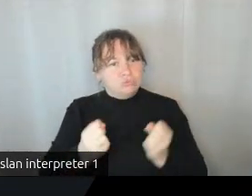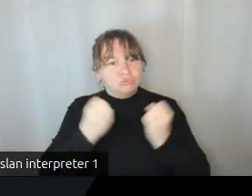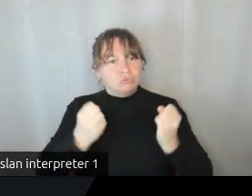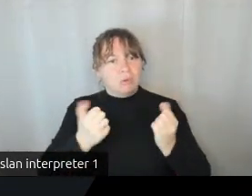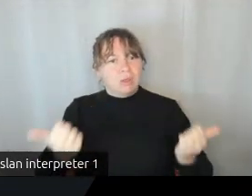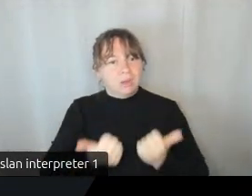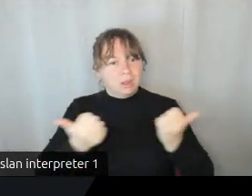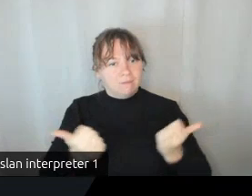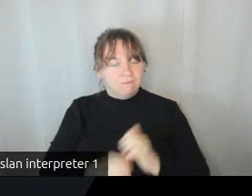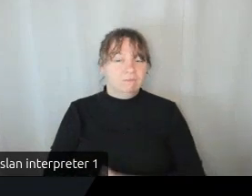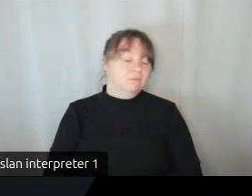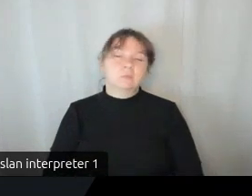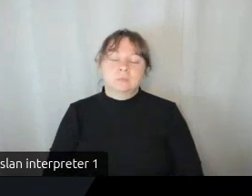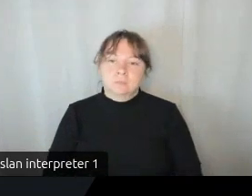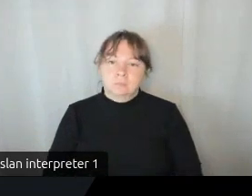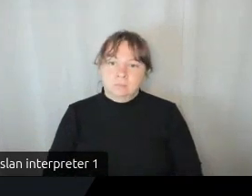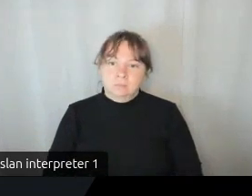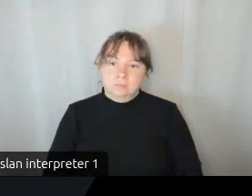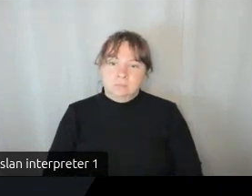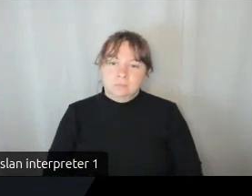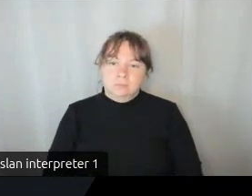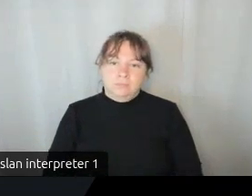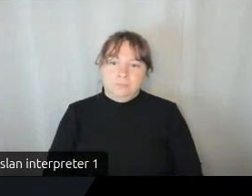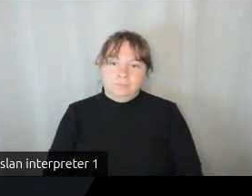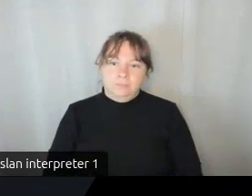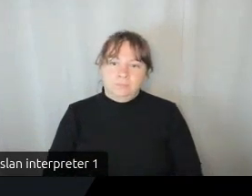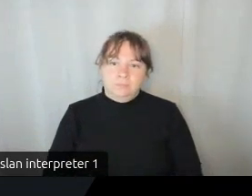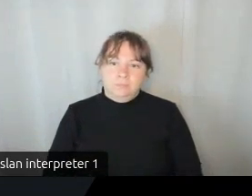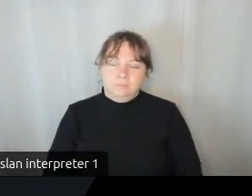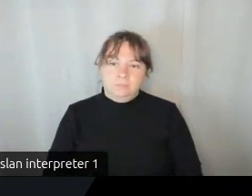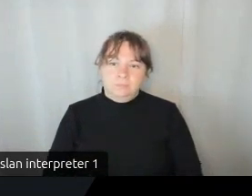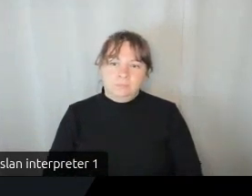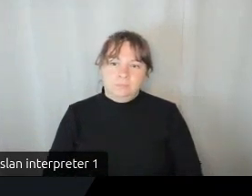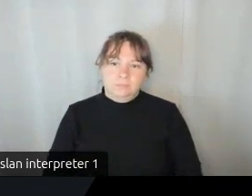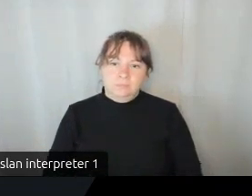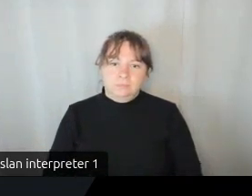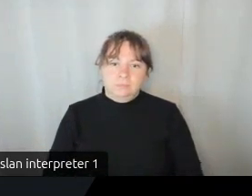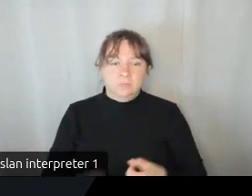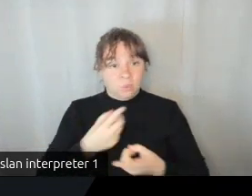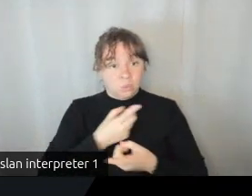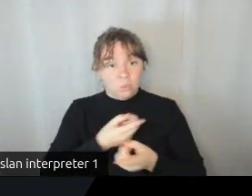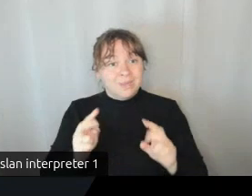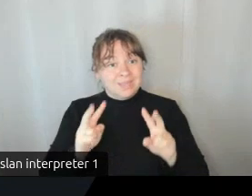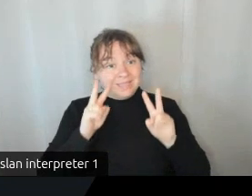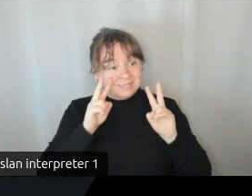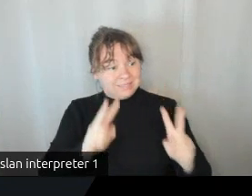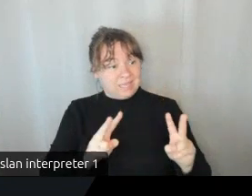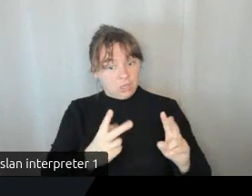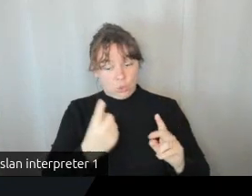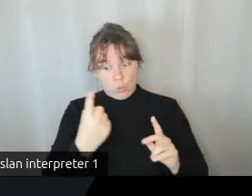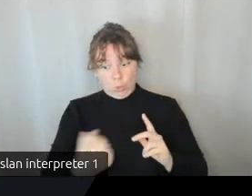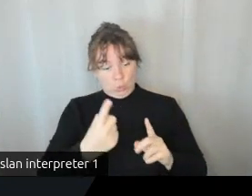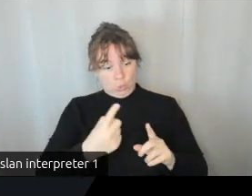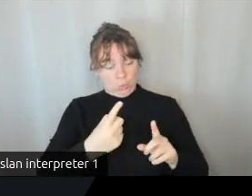children. We often see though that it is the aggrieved that applies for the application to vary um to add